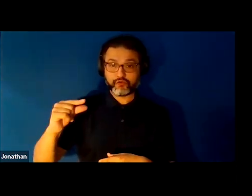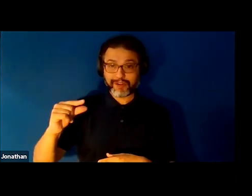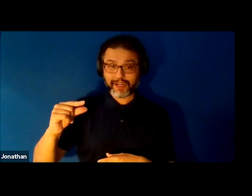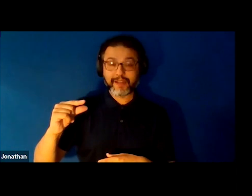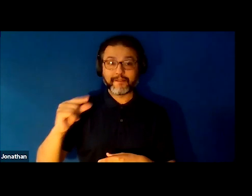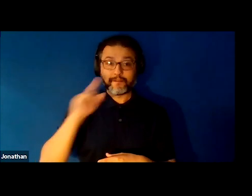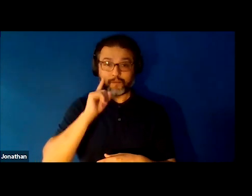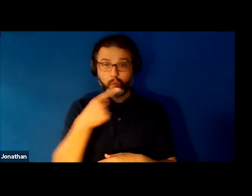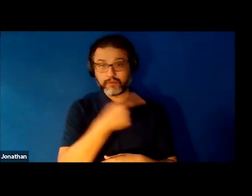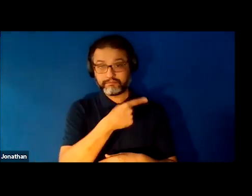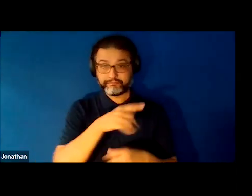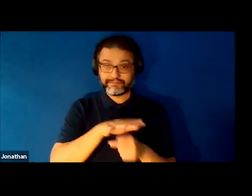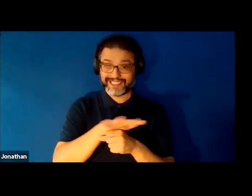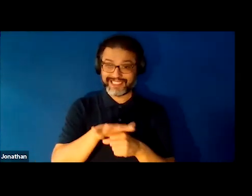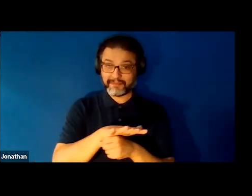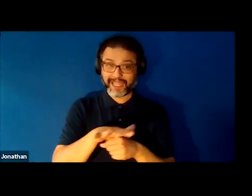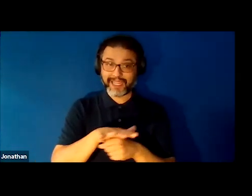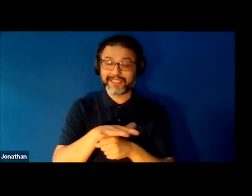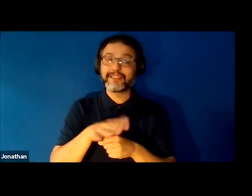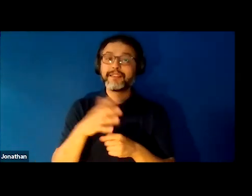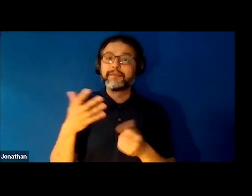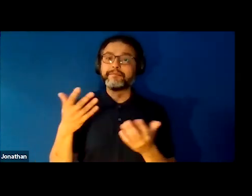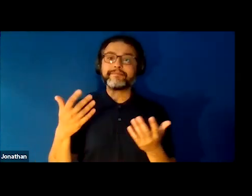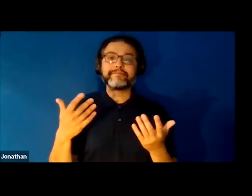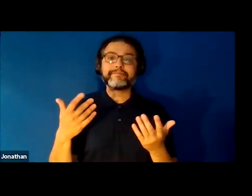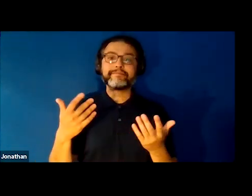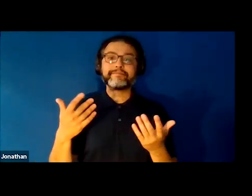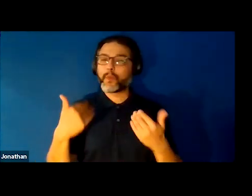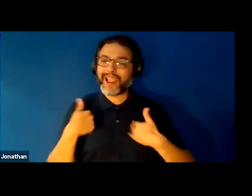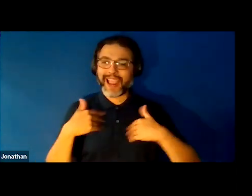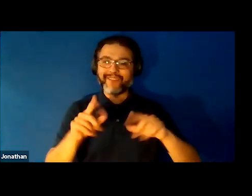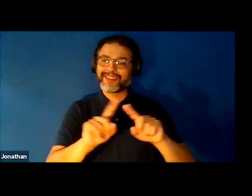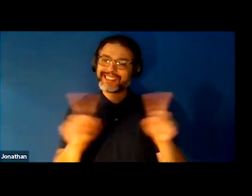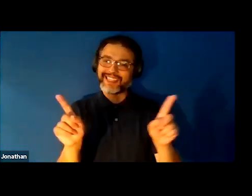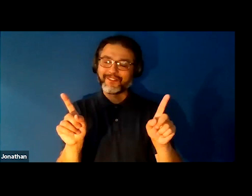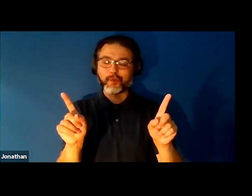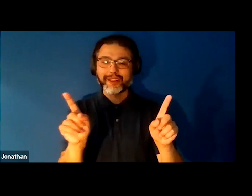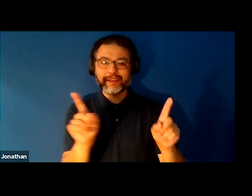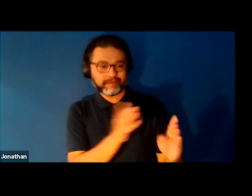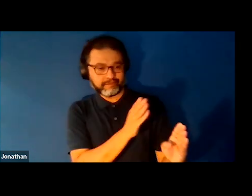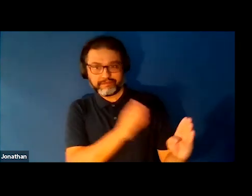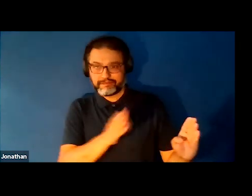And they come in many different stages but ultimately get to a rendering that is as close